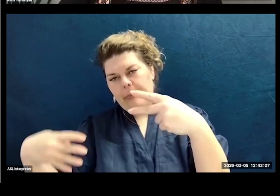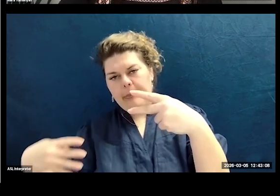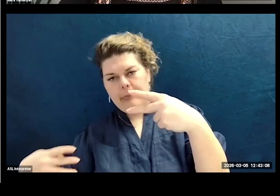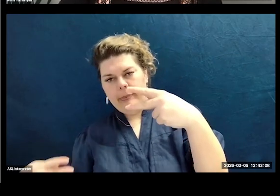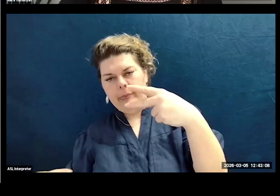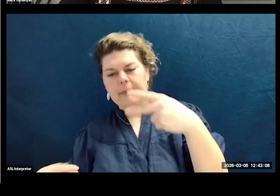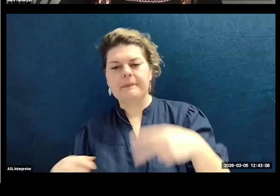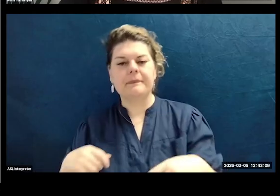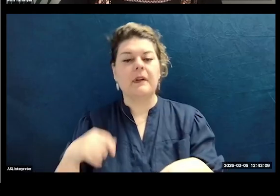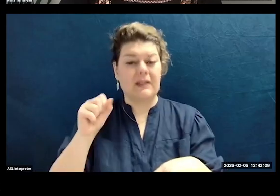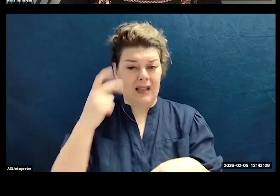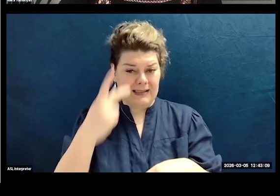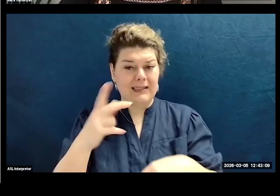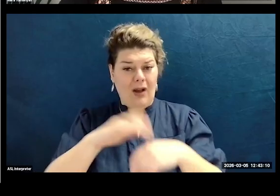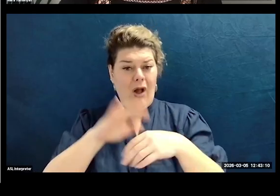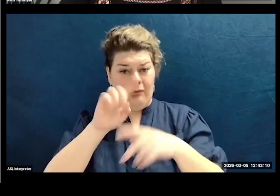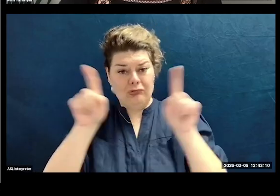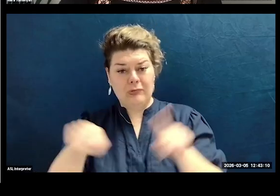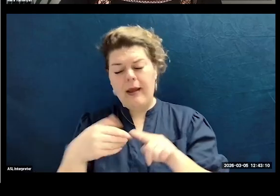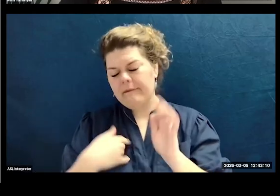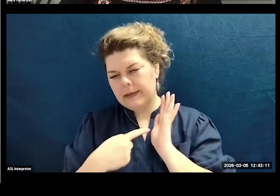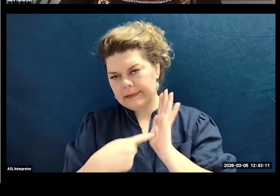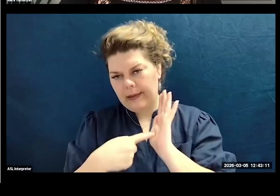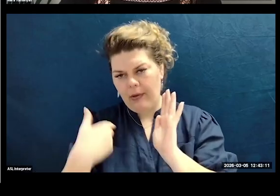And here on the screen we have an example section tag.